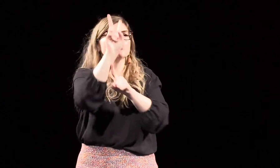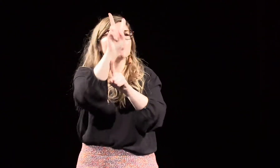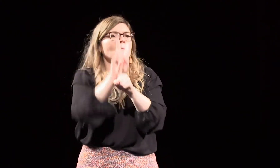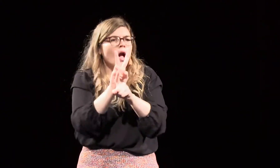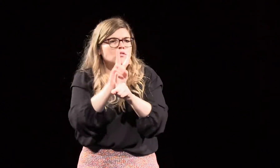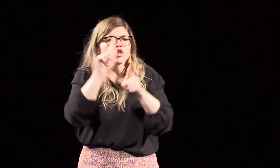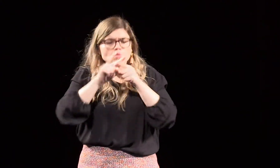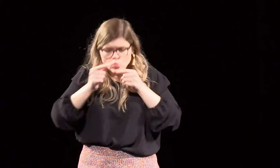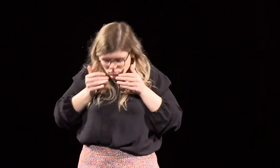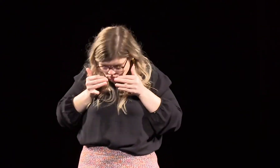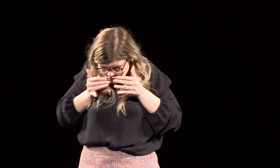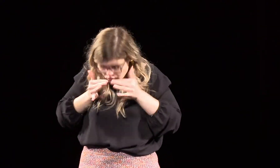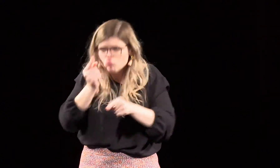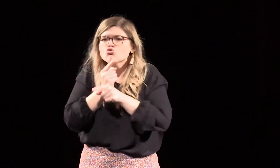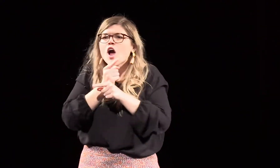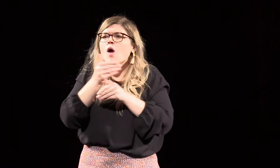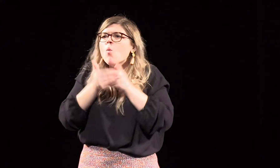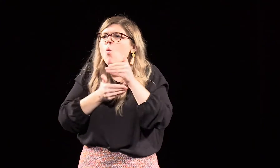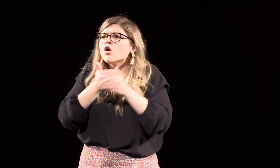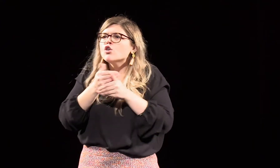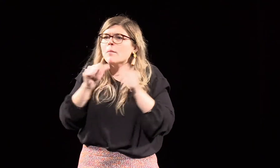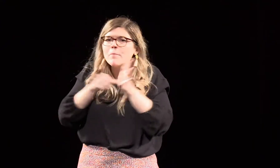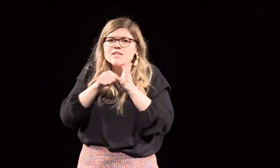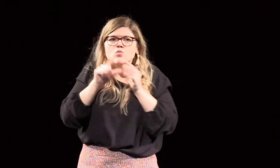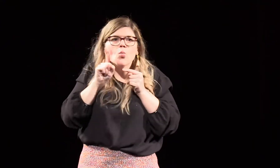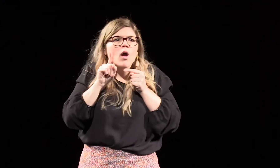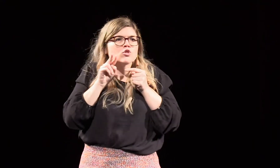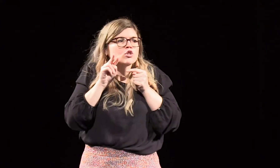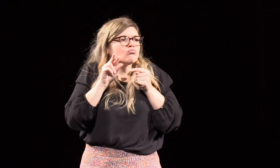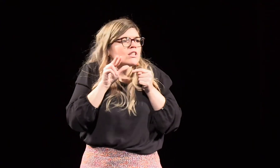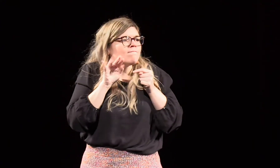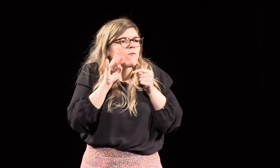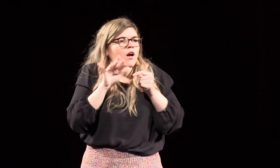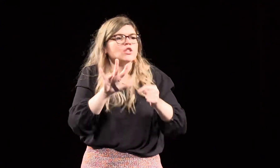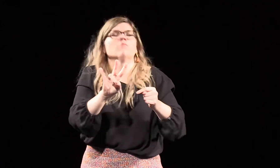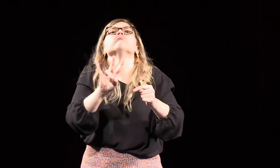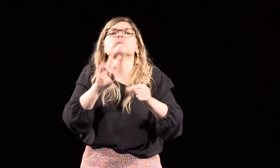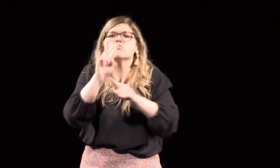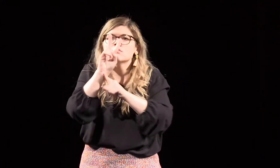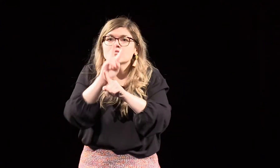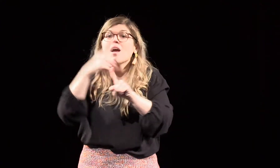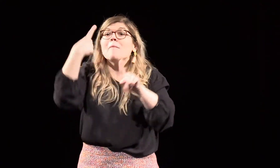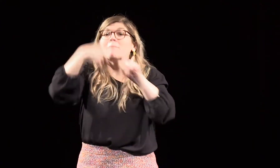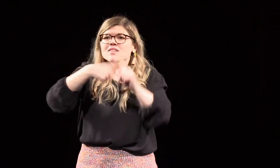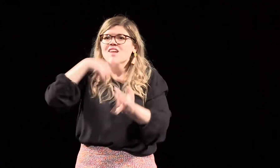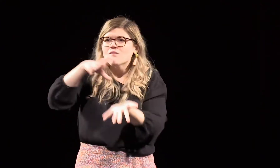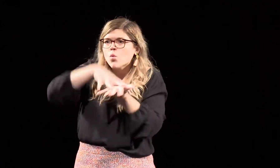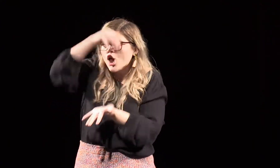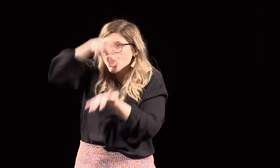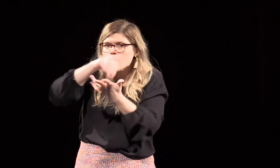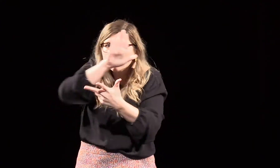a closing, body paragraphs, but you might notice that these are a bit all over the place.